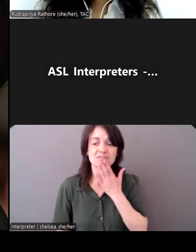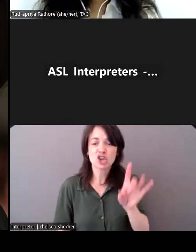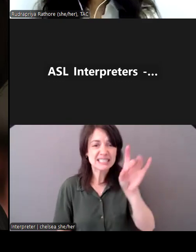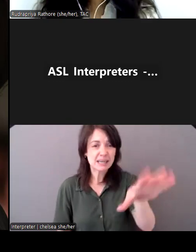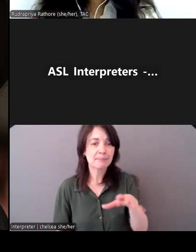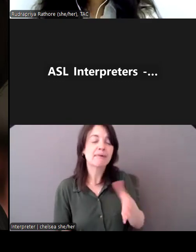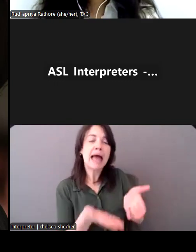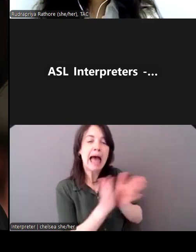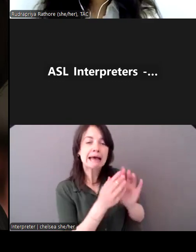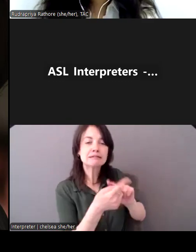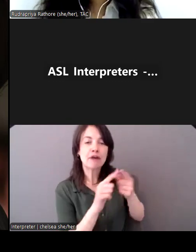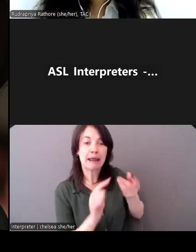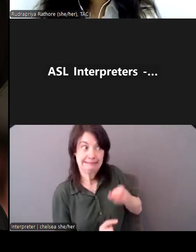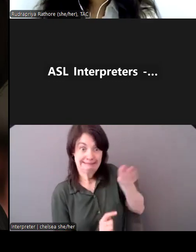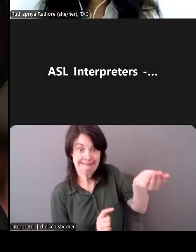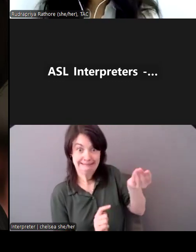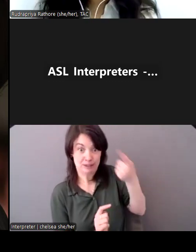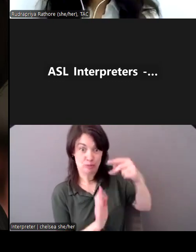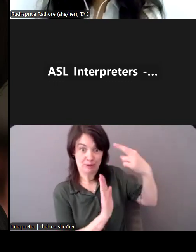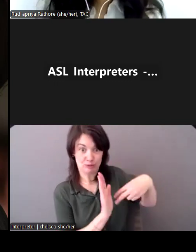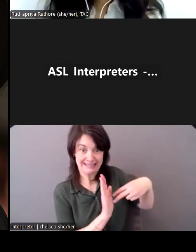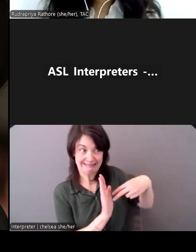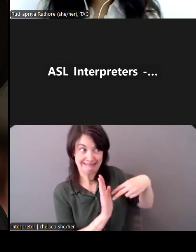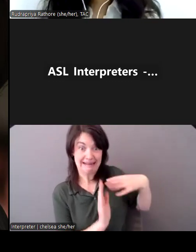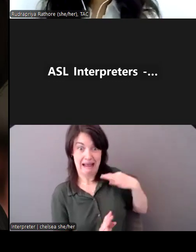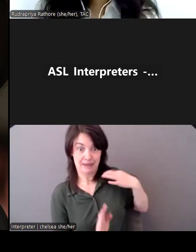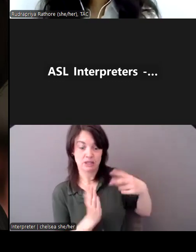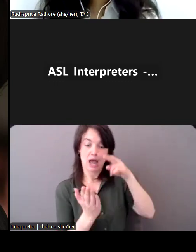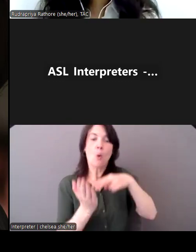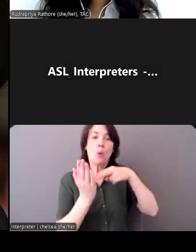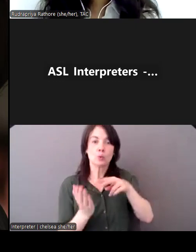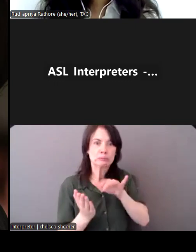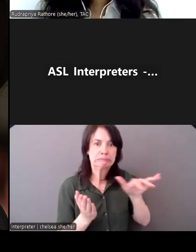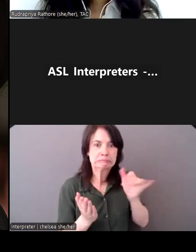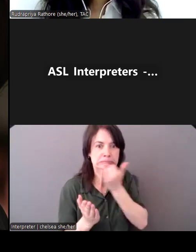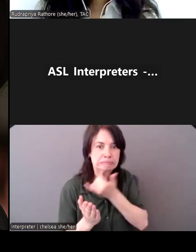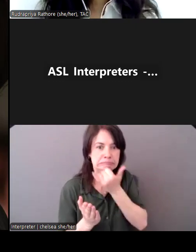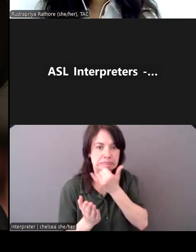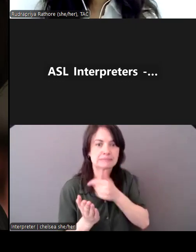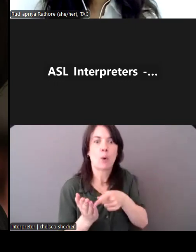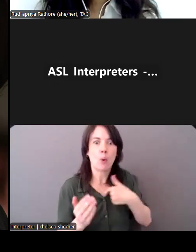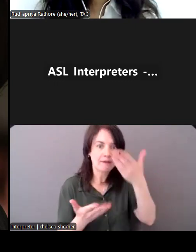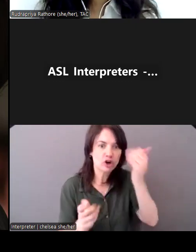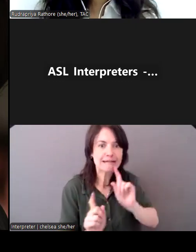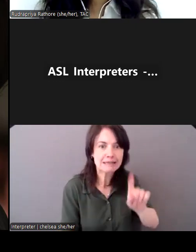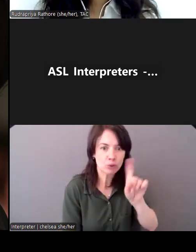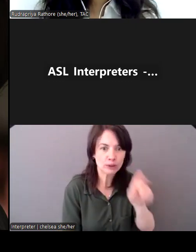catch a typo or bring up a question that you didn't realize you forgot to answer um you want